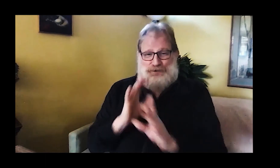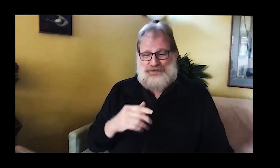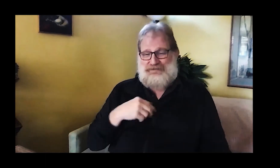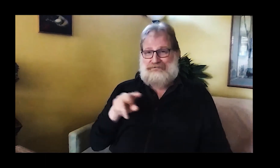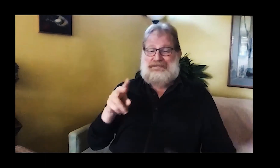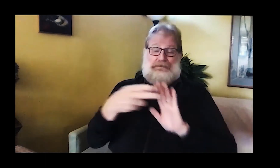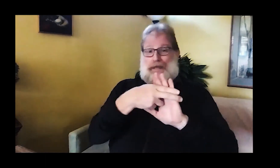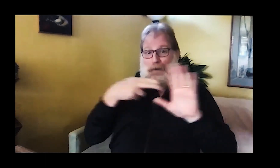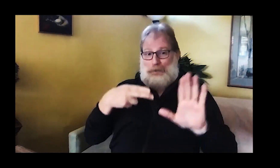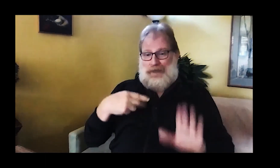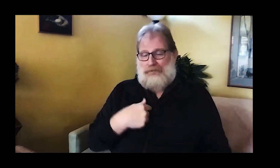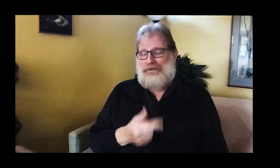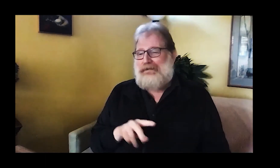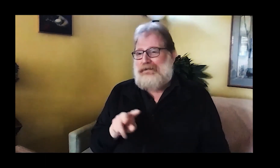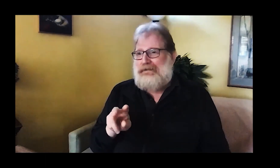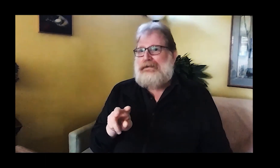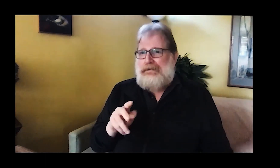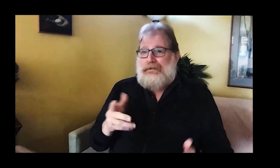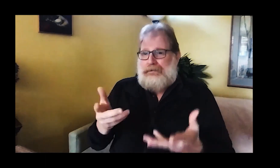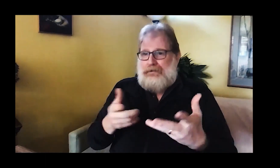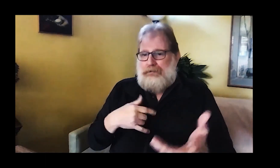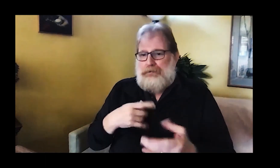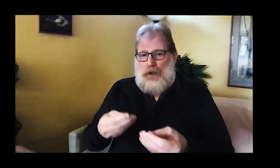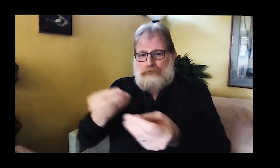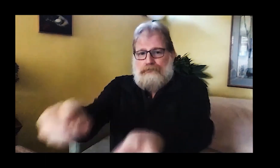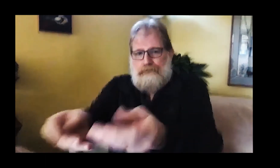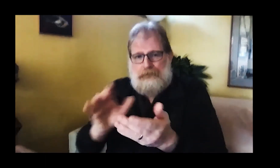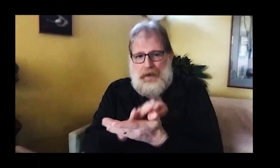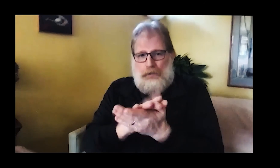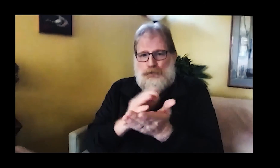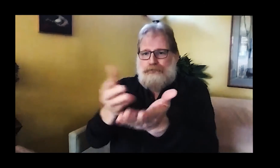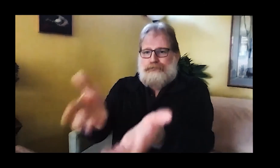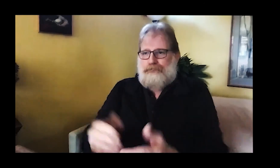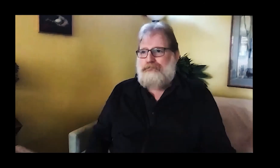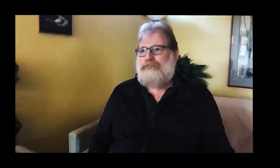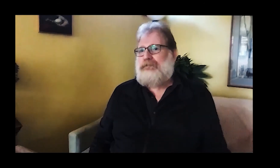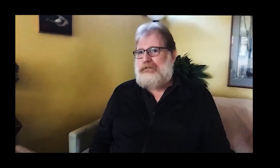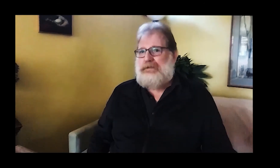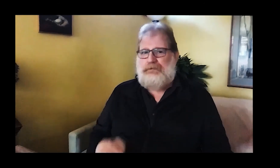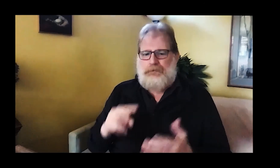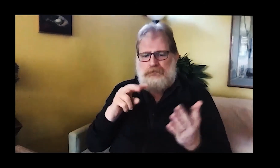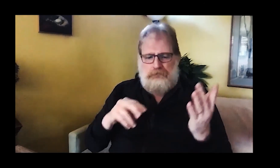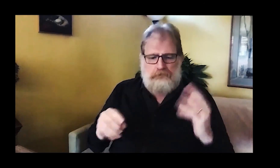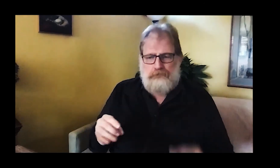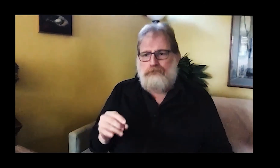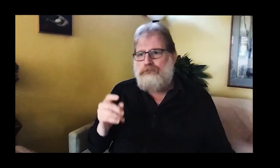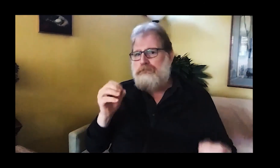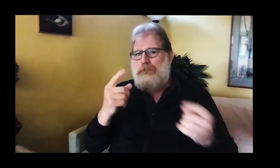I was in a Hollywood producer's office. Anyway so I gave them this script, and they looked it over,